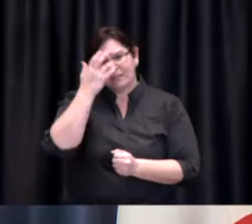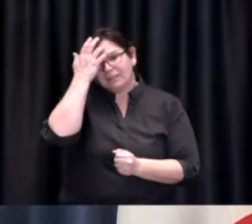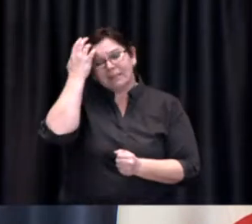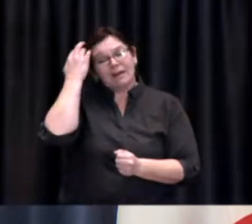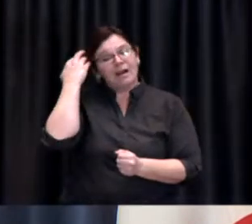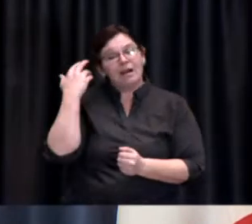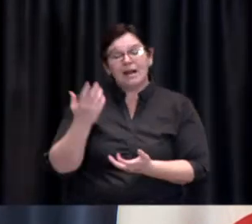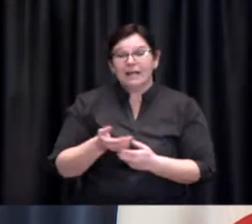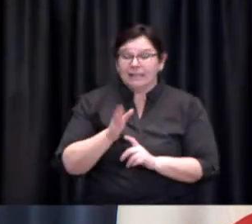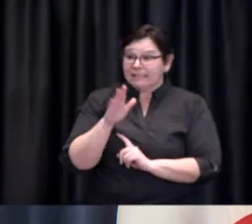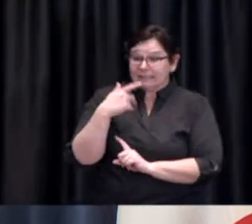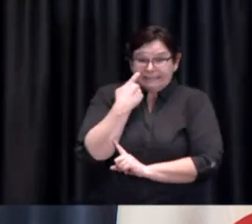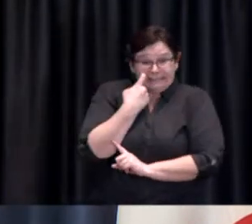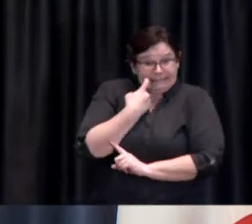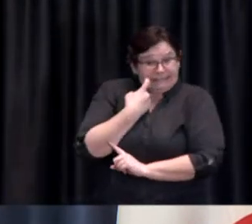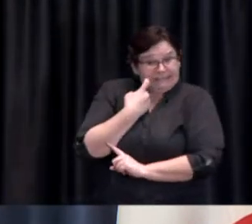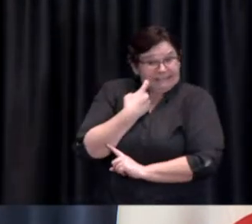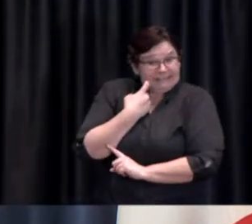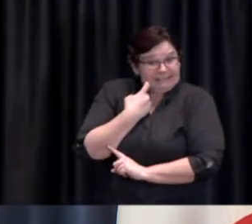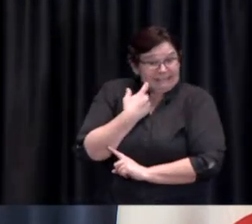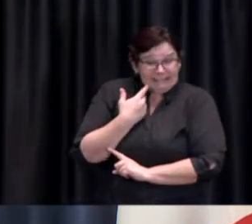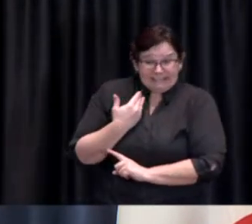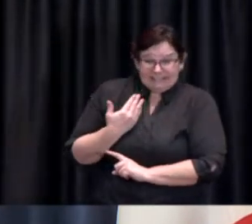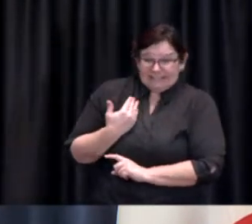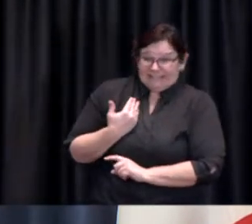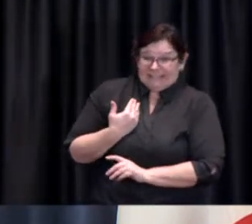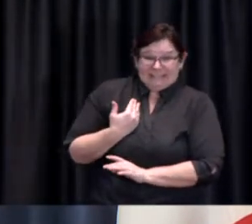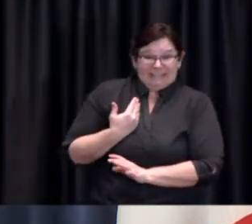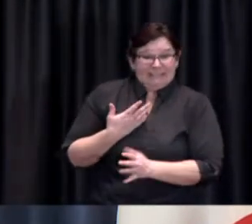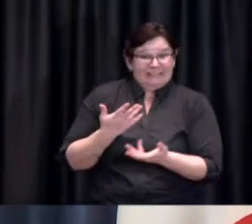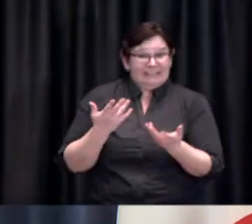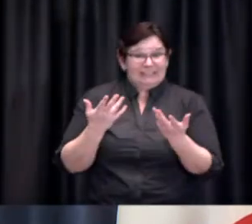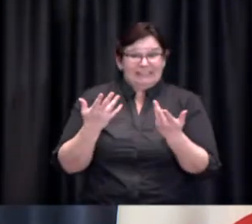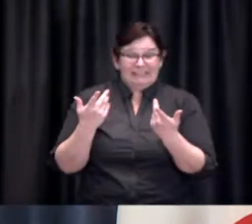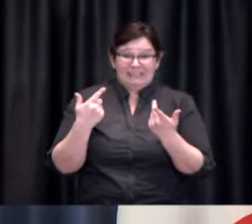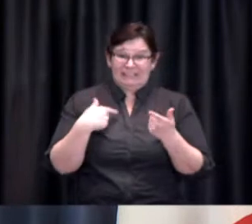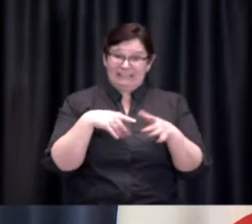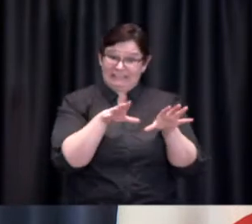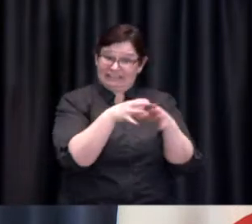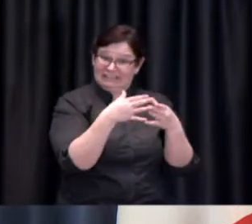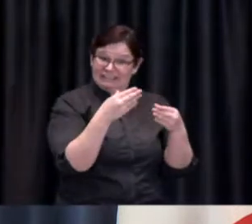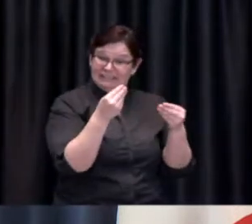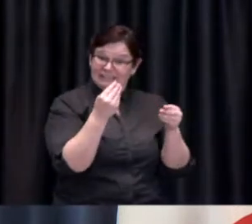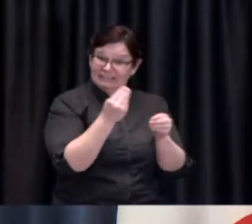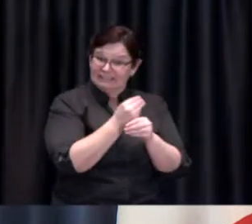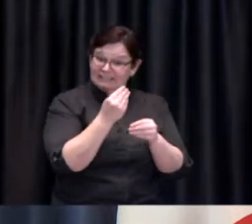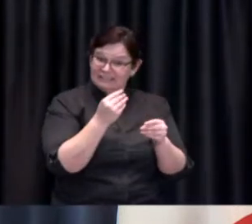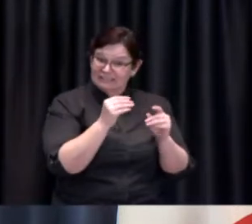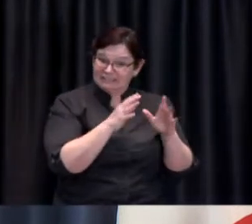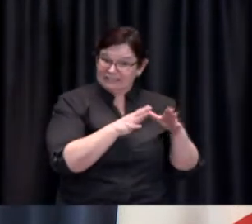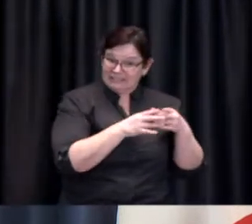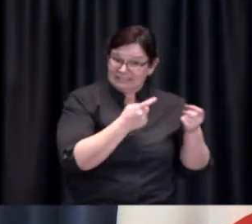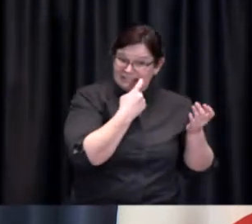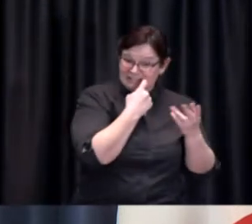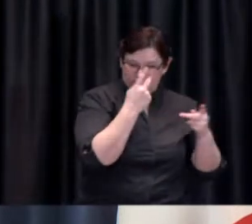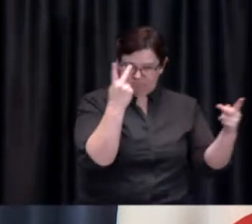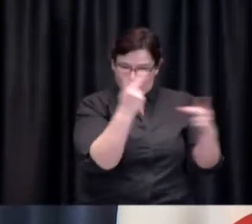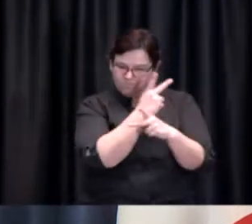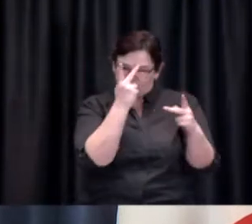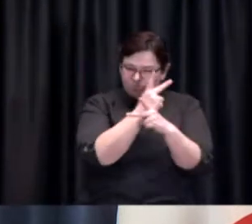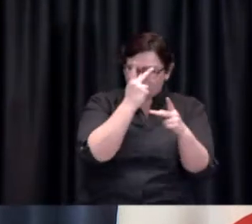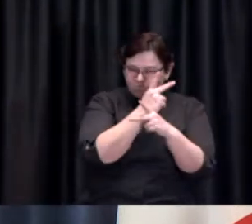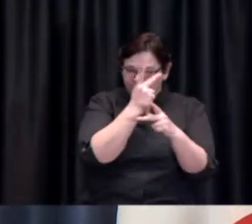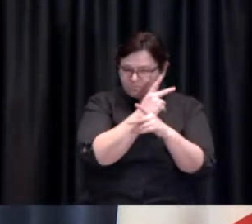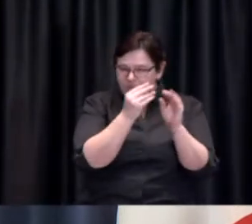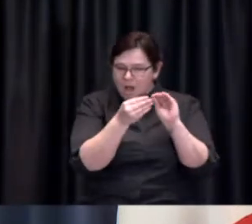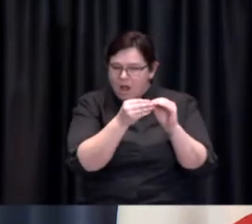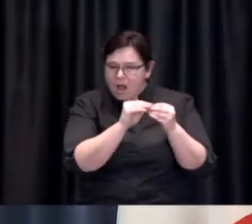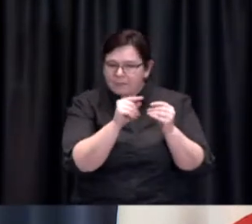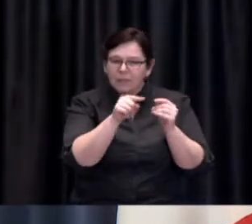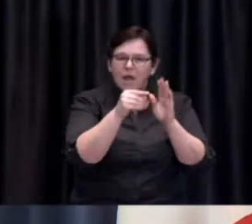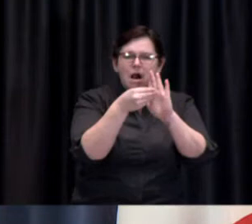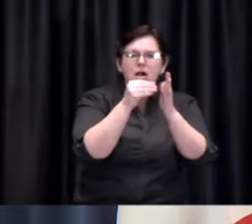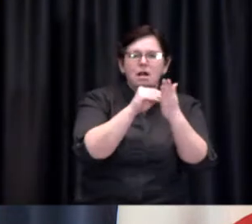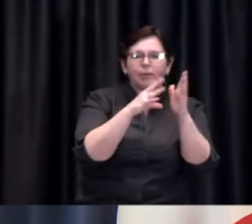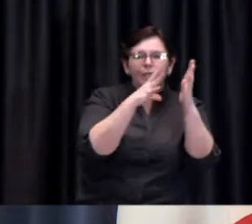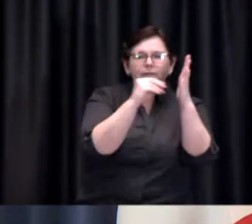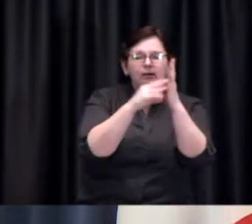the remarkable data team at Toronto Public Health has just calculated the reproductive number for Toronto to be 1.1.